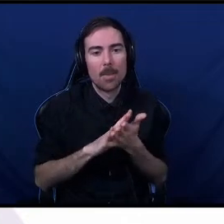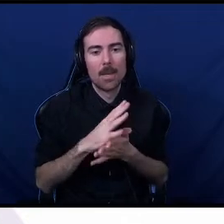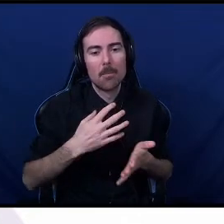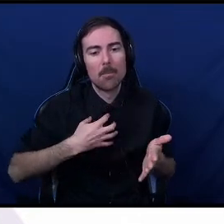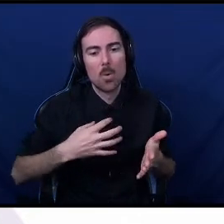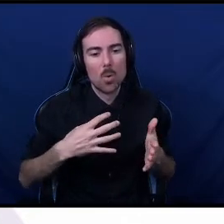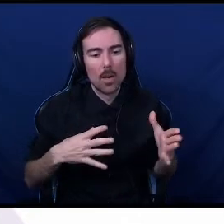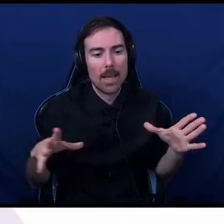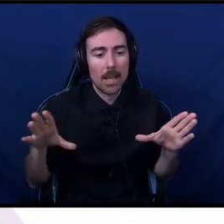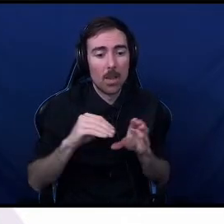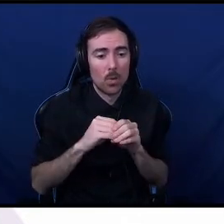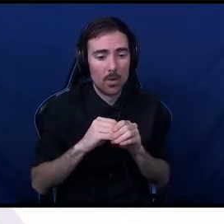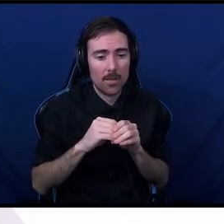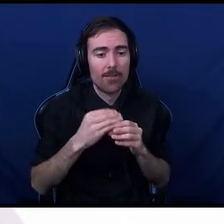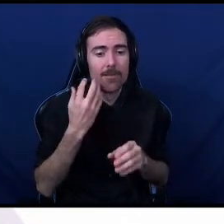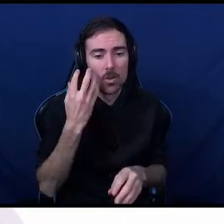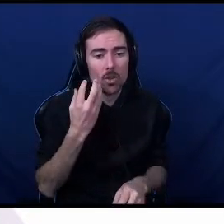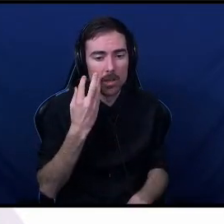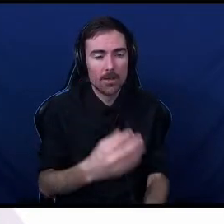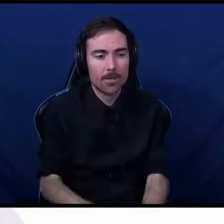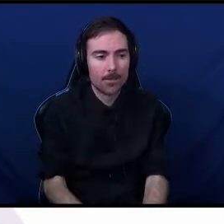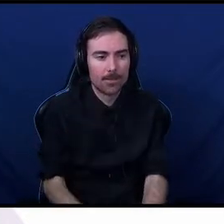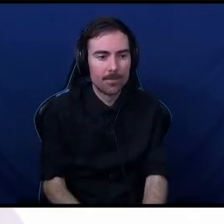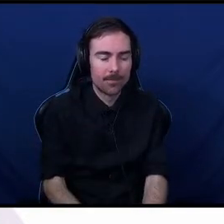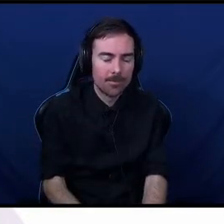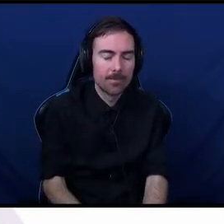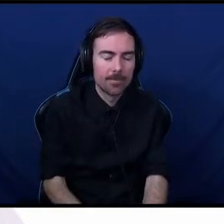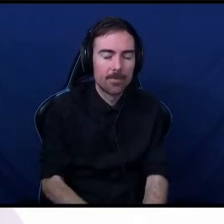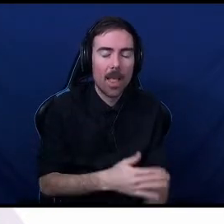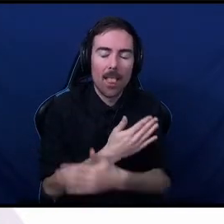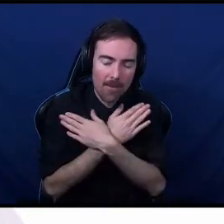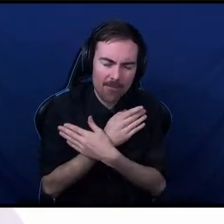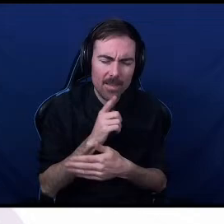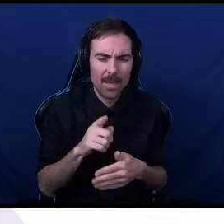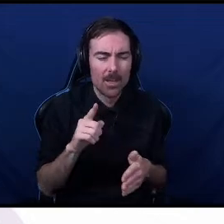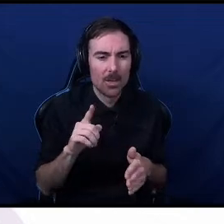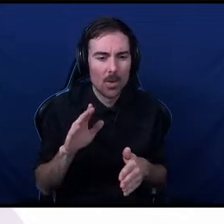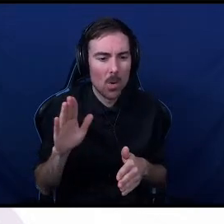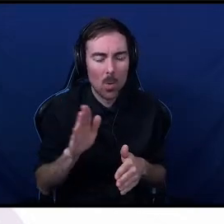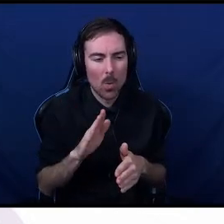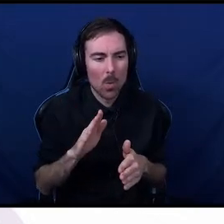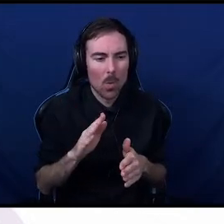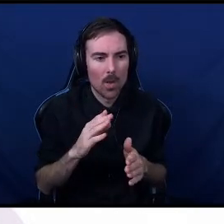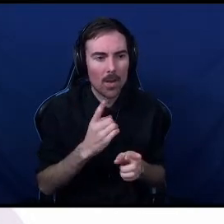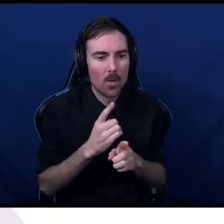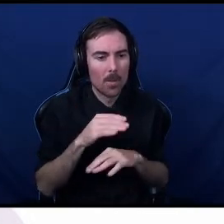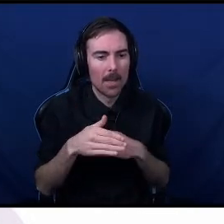I love that. I love that you've all touched on it. strategy stage and implement both from a top level policy